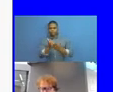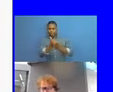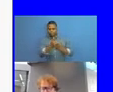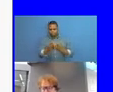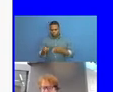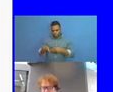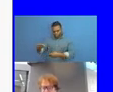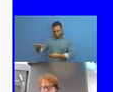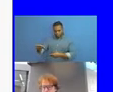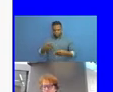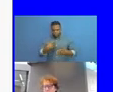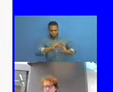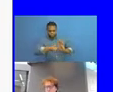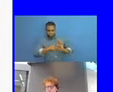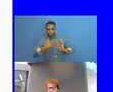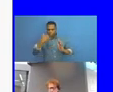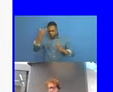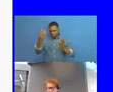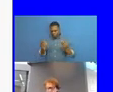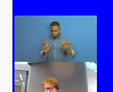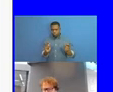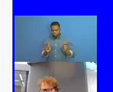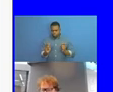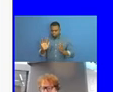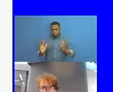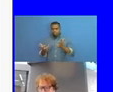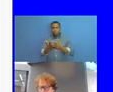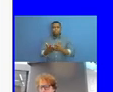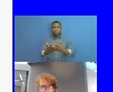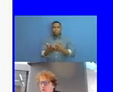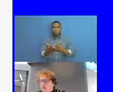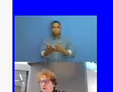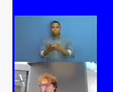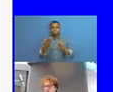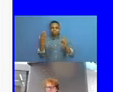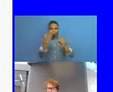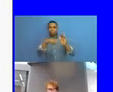You already have some partners around the table but not yet a specific project idea.